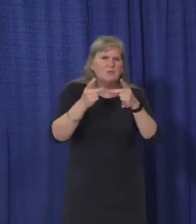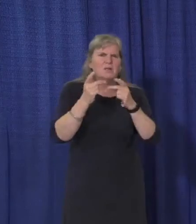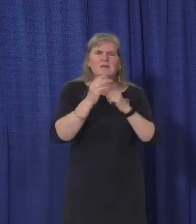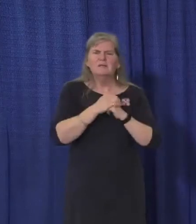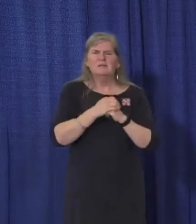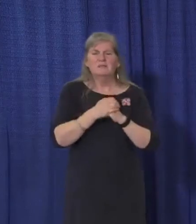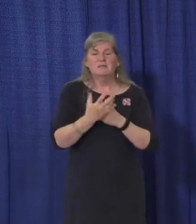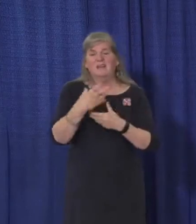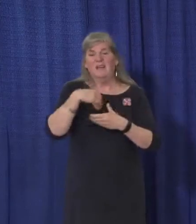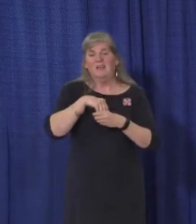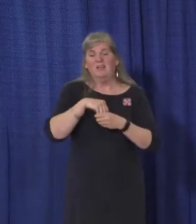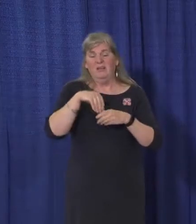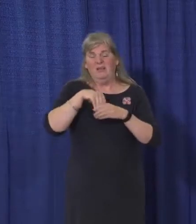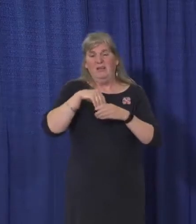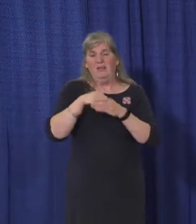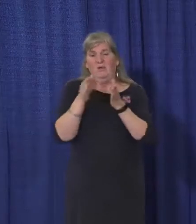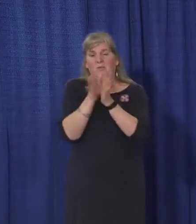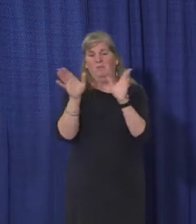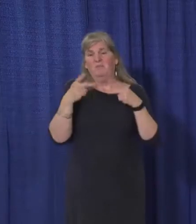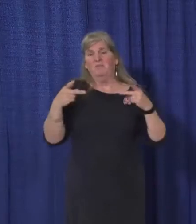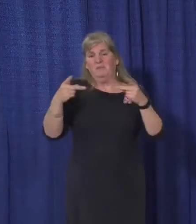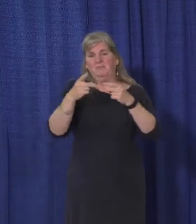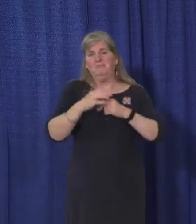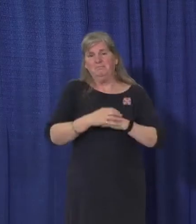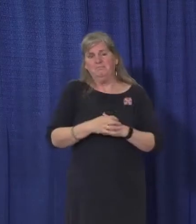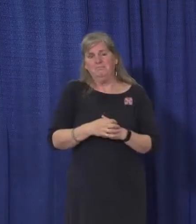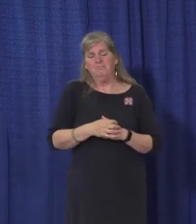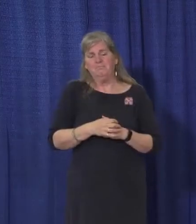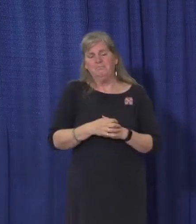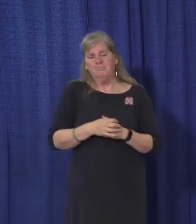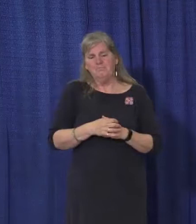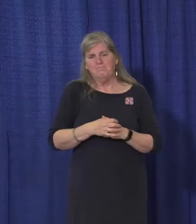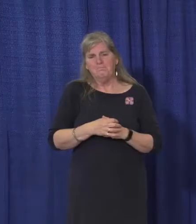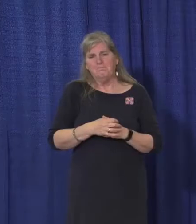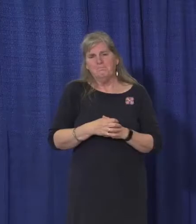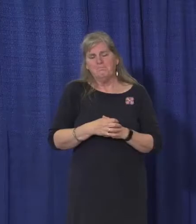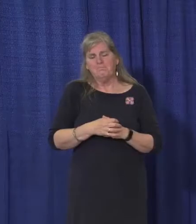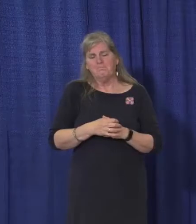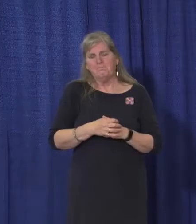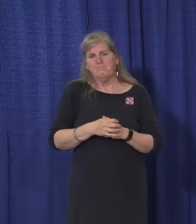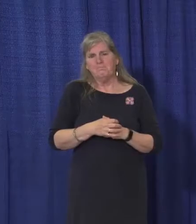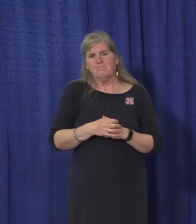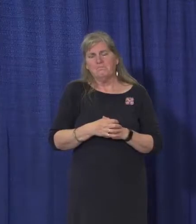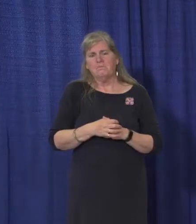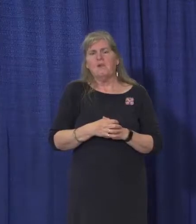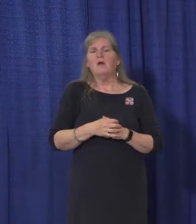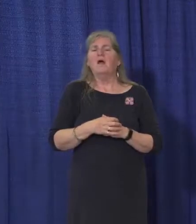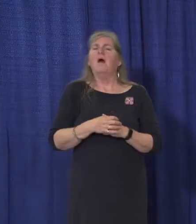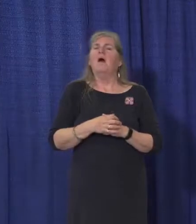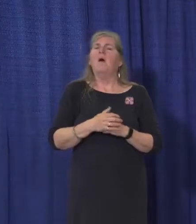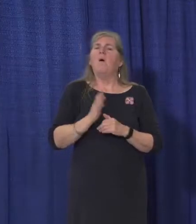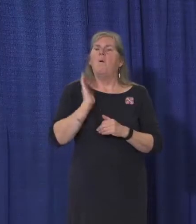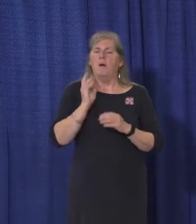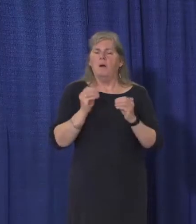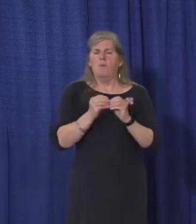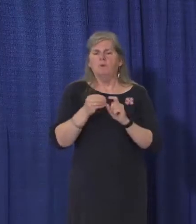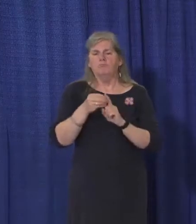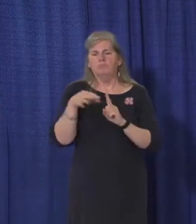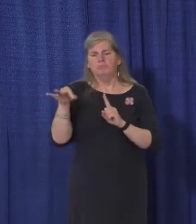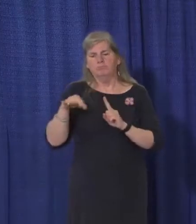circumstances including indoor public spaces. I will provide further detail on